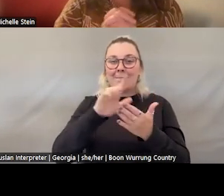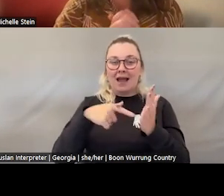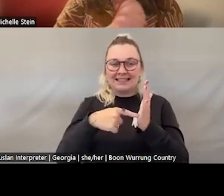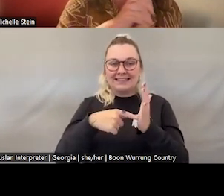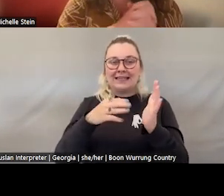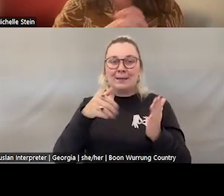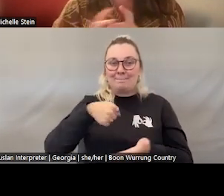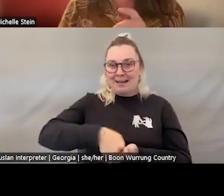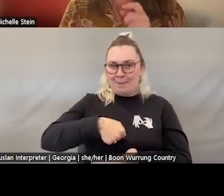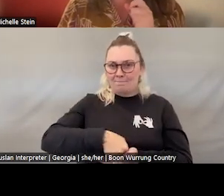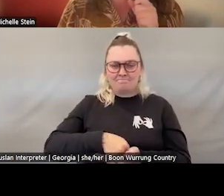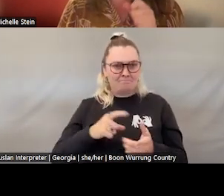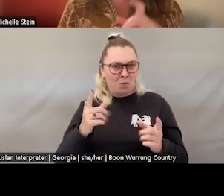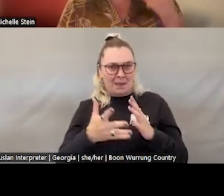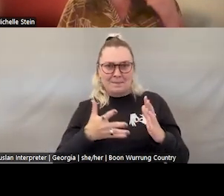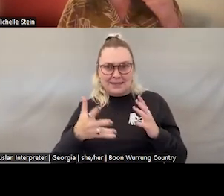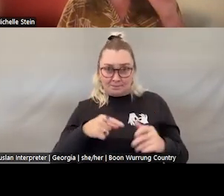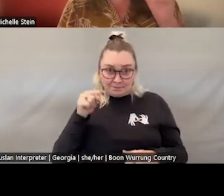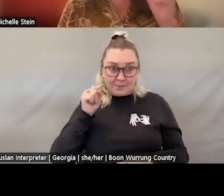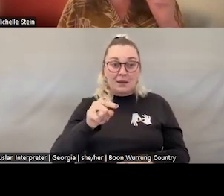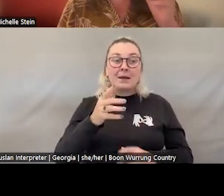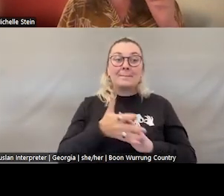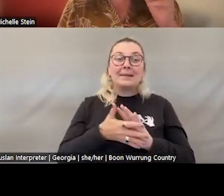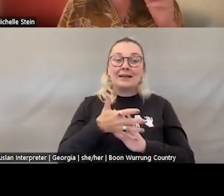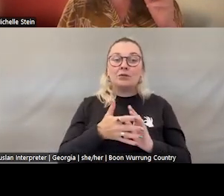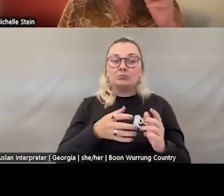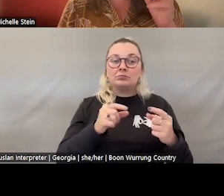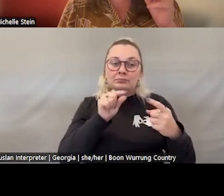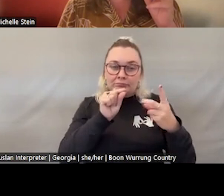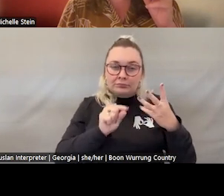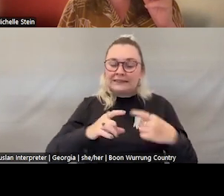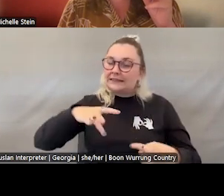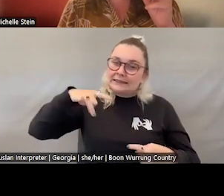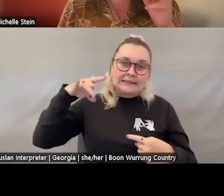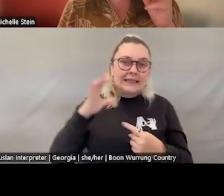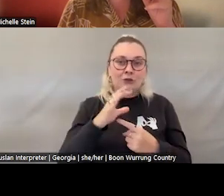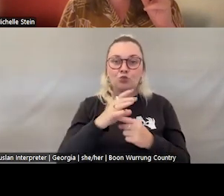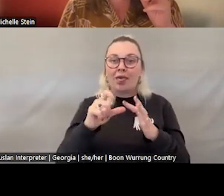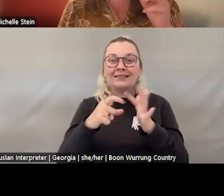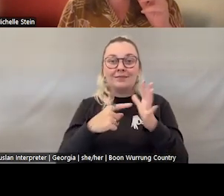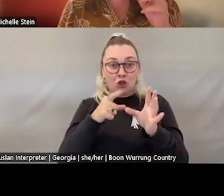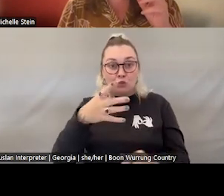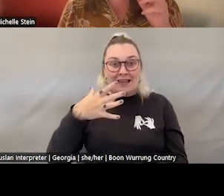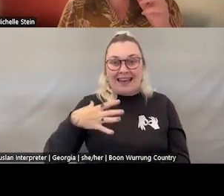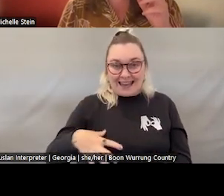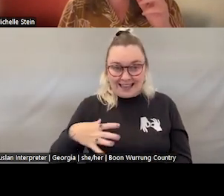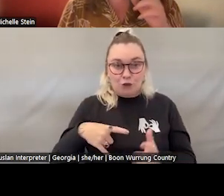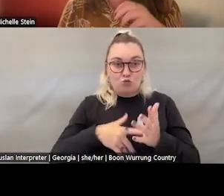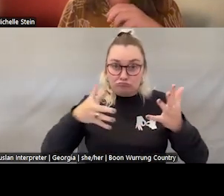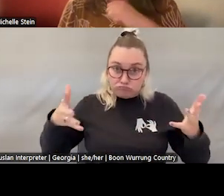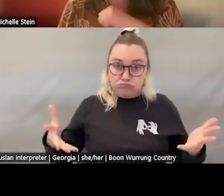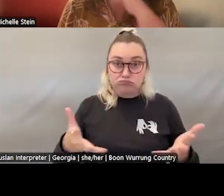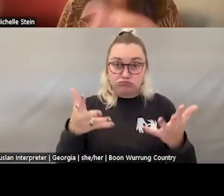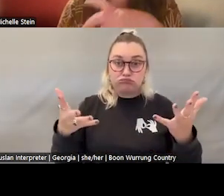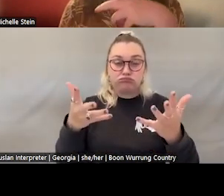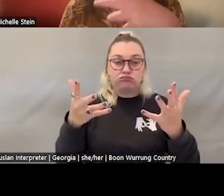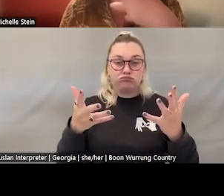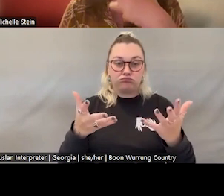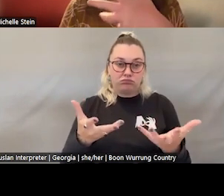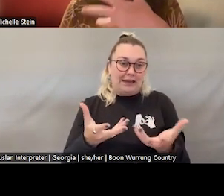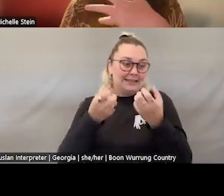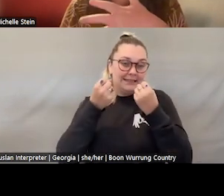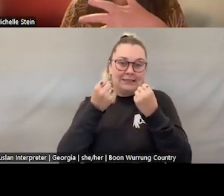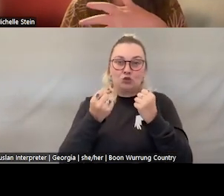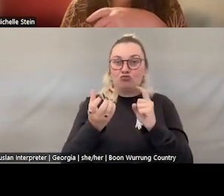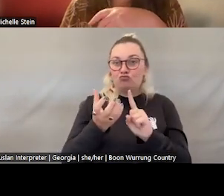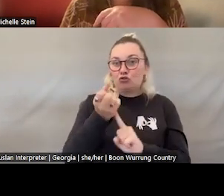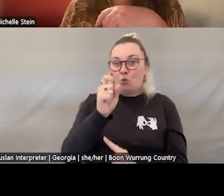The mighty minimum art the pieces of essential data you need to drive the results you want.